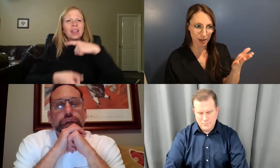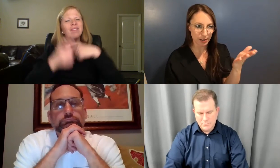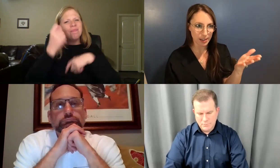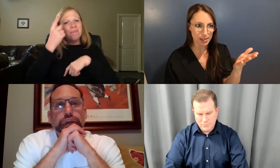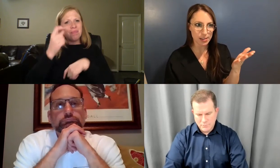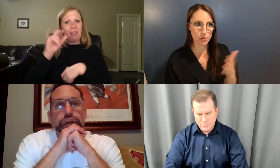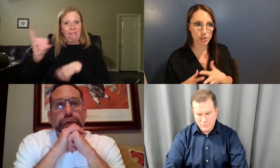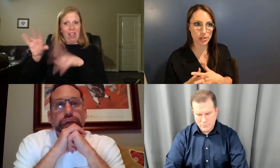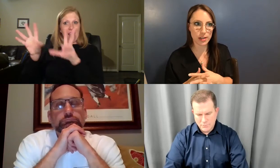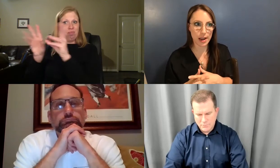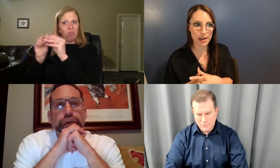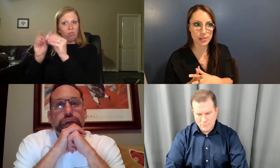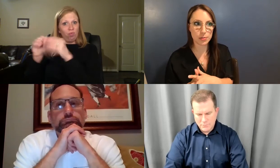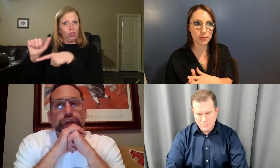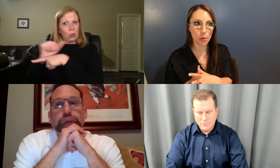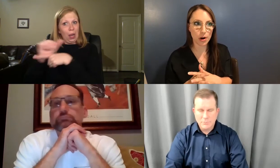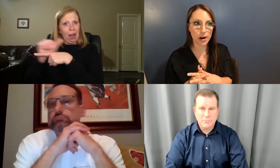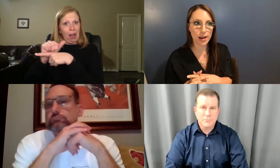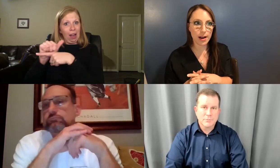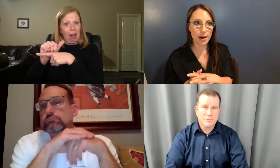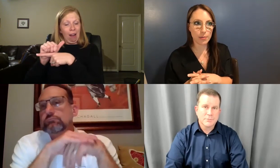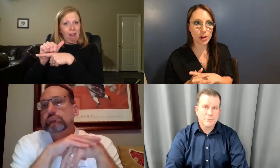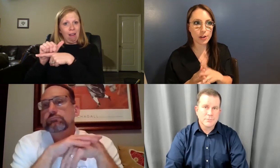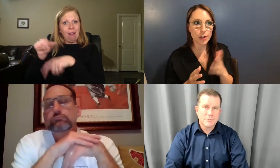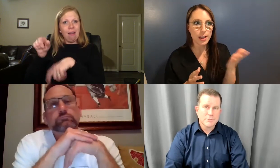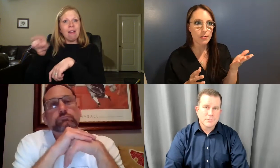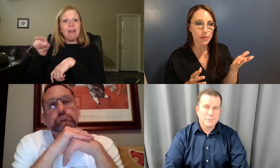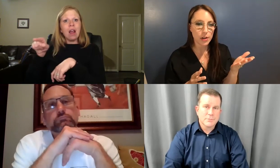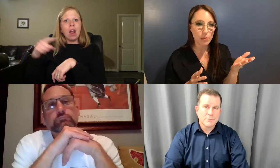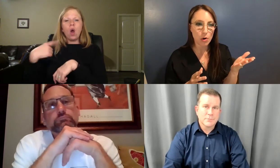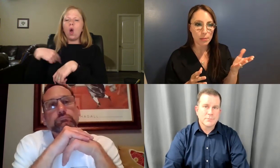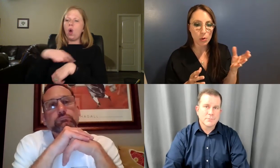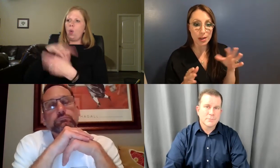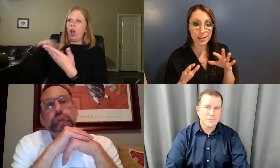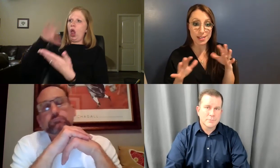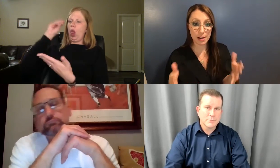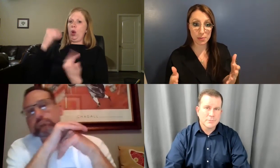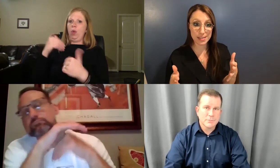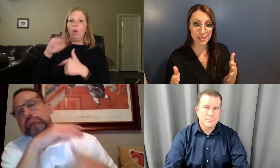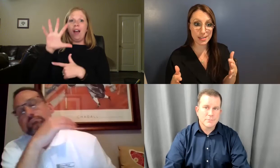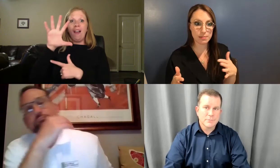kind of leading into this question that I had asked you before, we have learned that 50 or more employees out of business